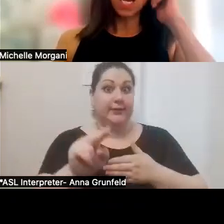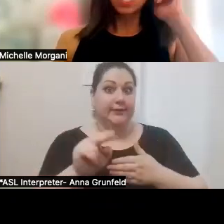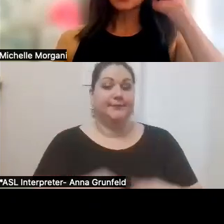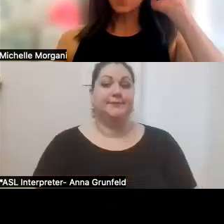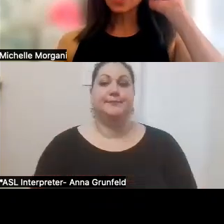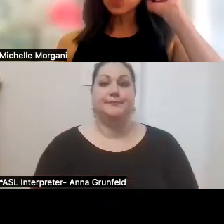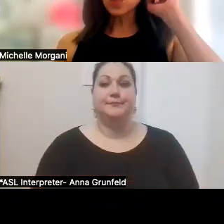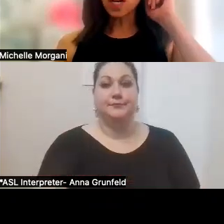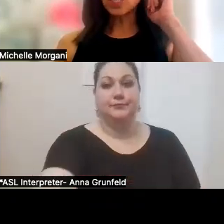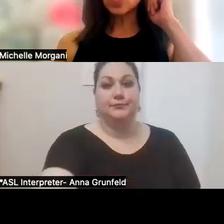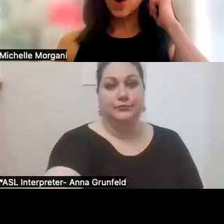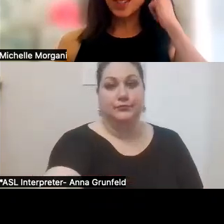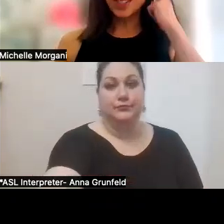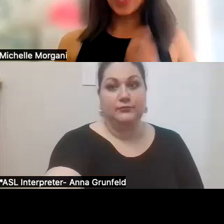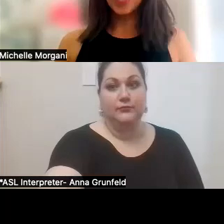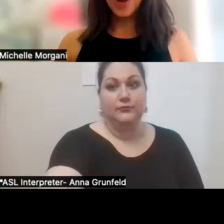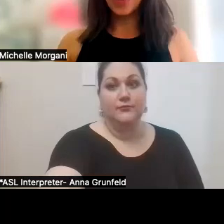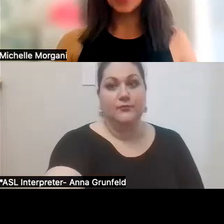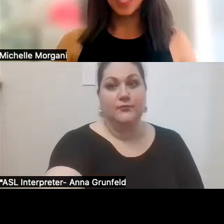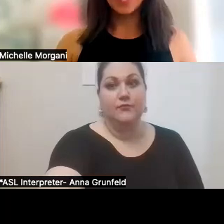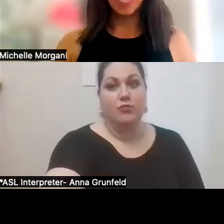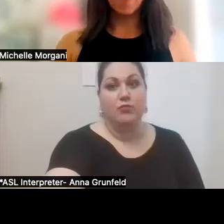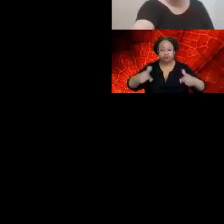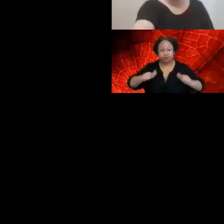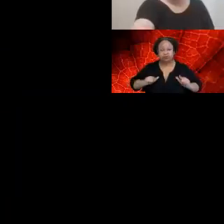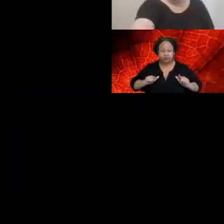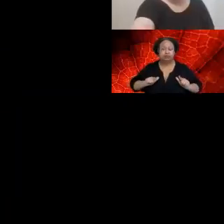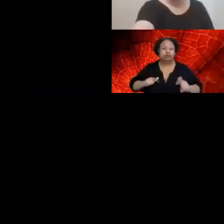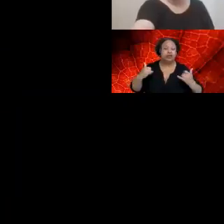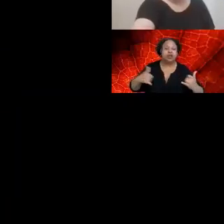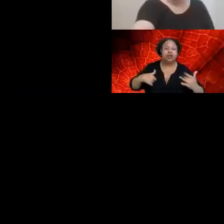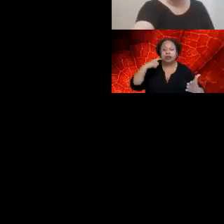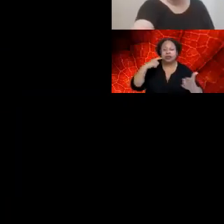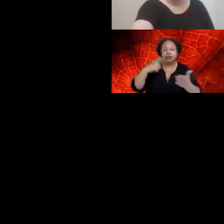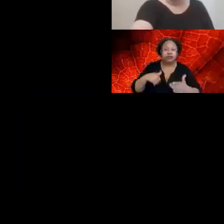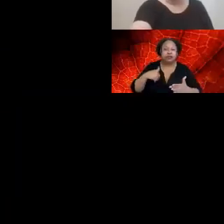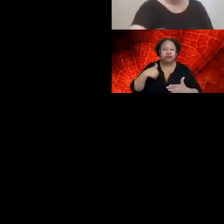So, I just want to also acknowledge that the next few slides are